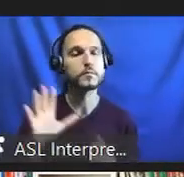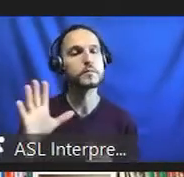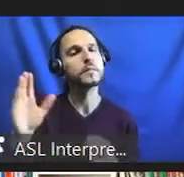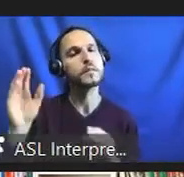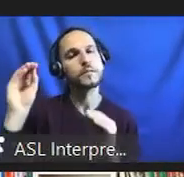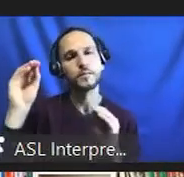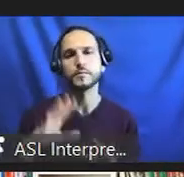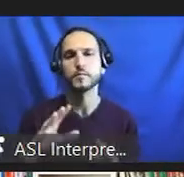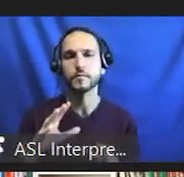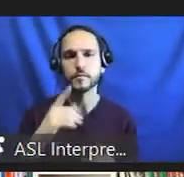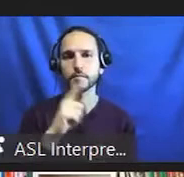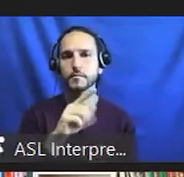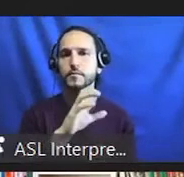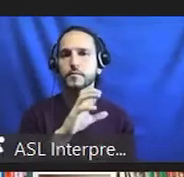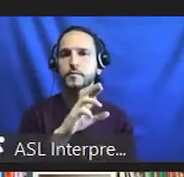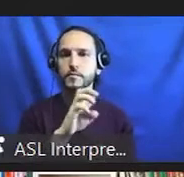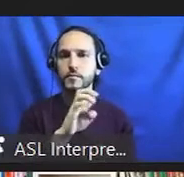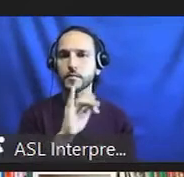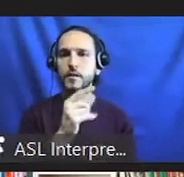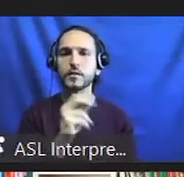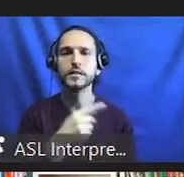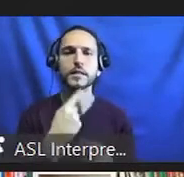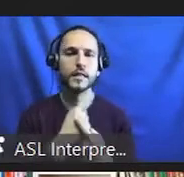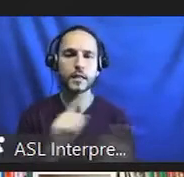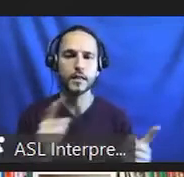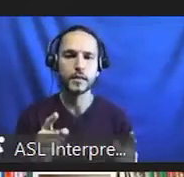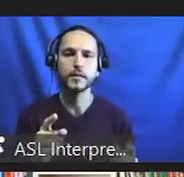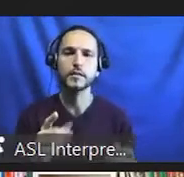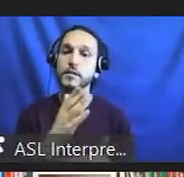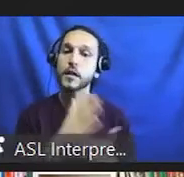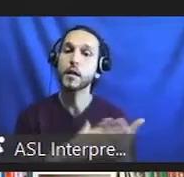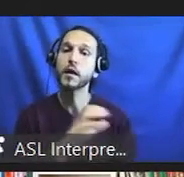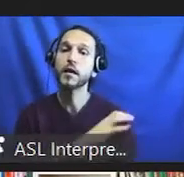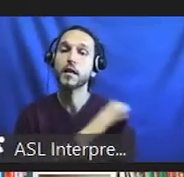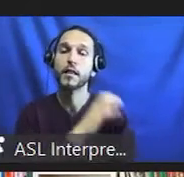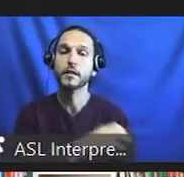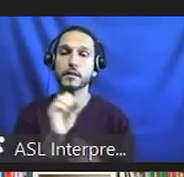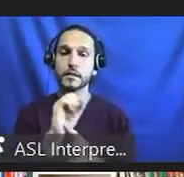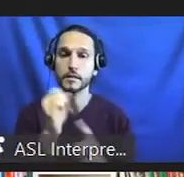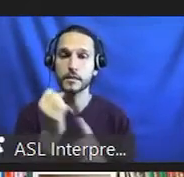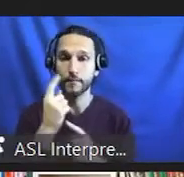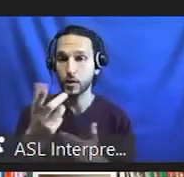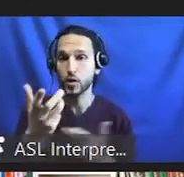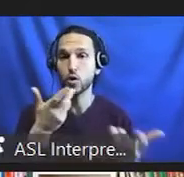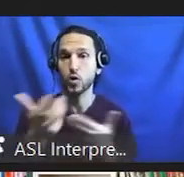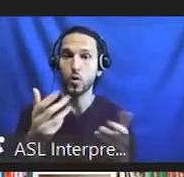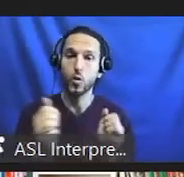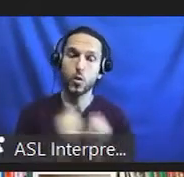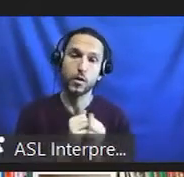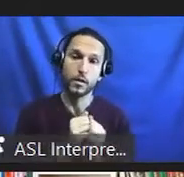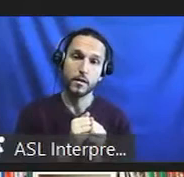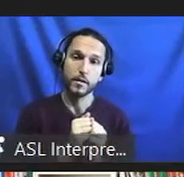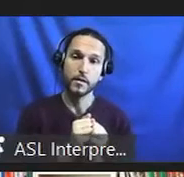at Creighton University said to him, in certain clinical situations-- when you're with patients, as an example--